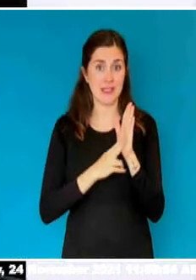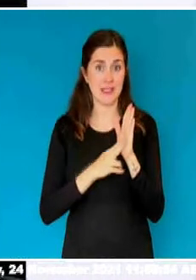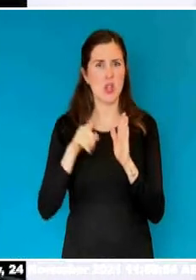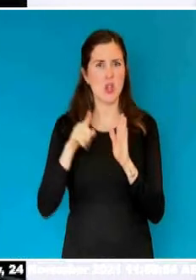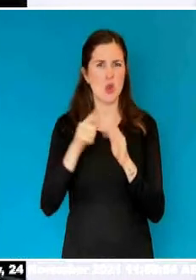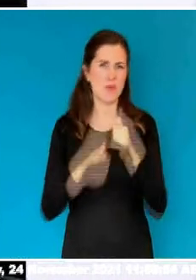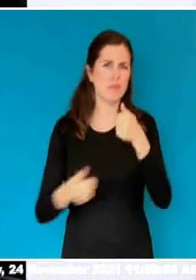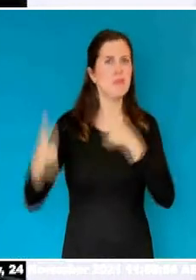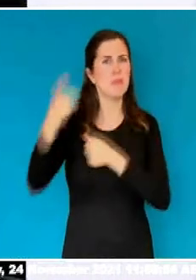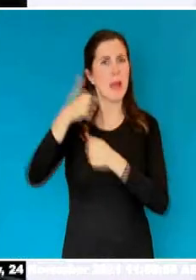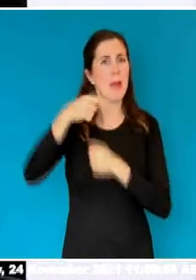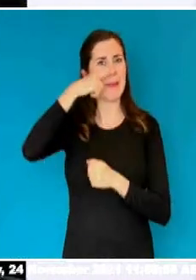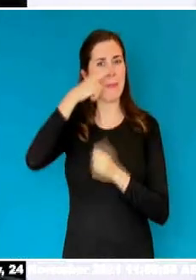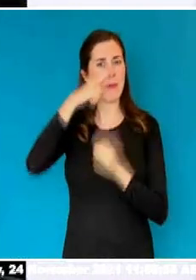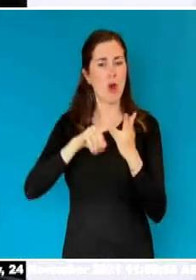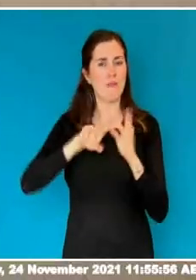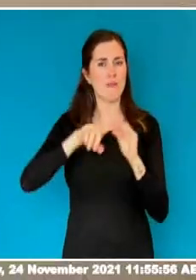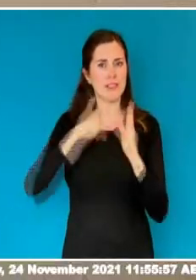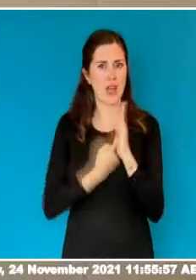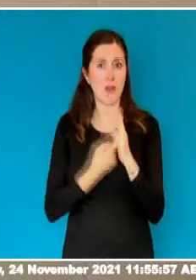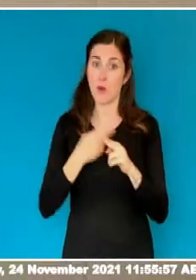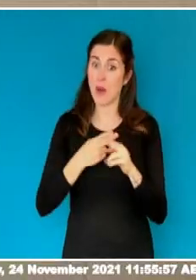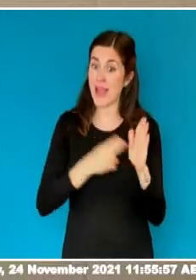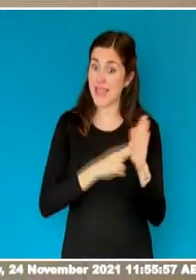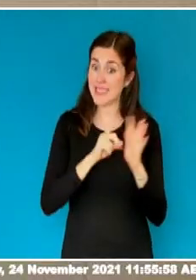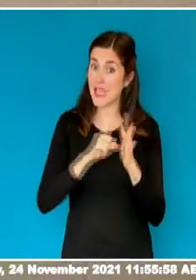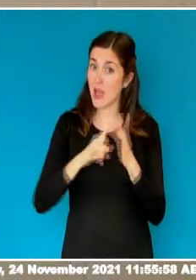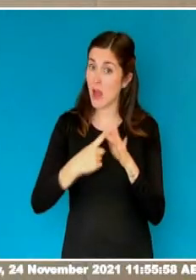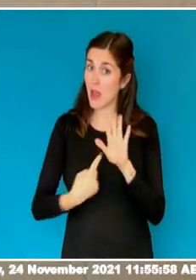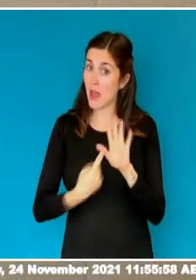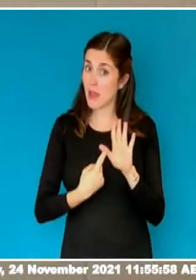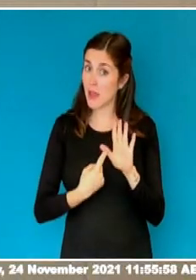Officer, National Disability Insurance Agency? Yes, that's correct.